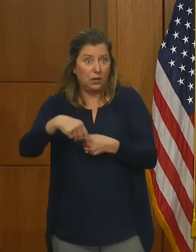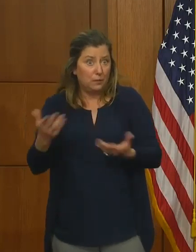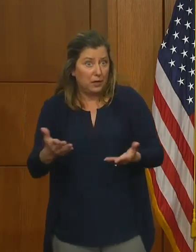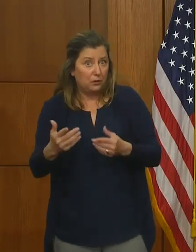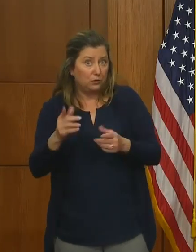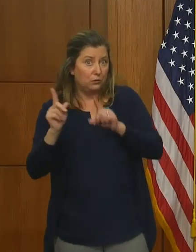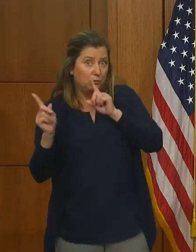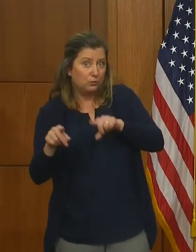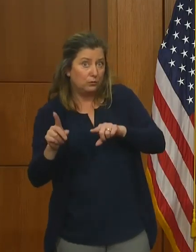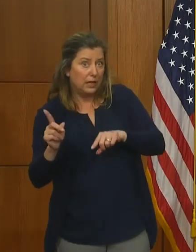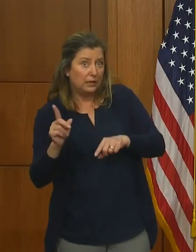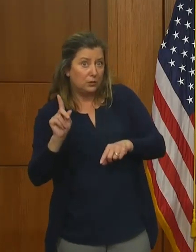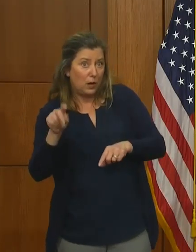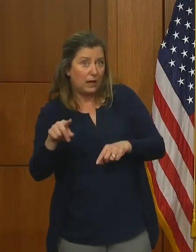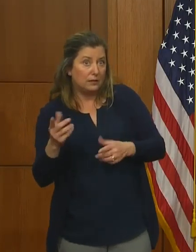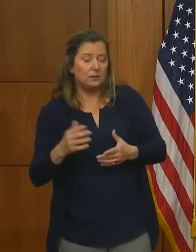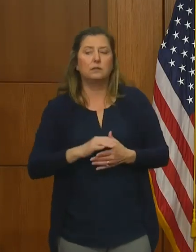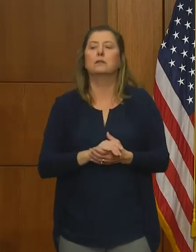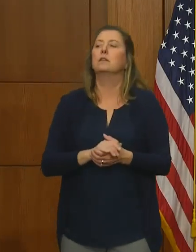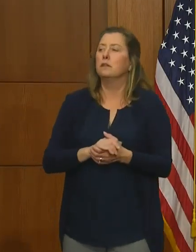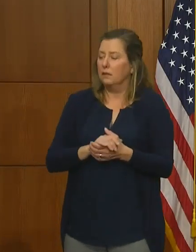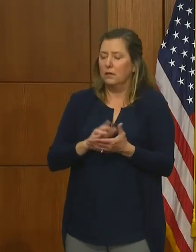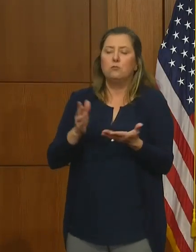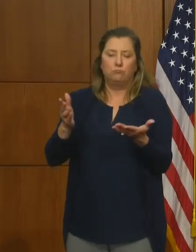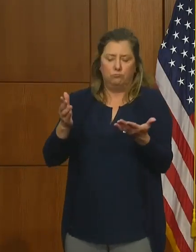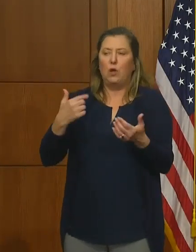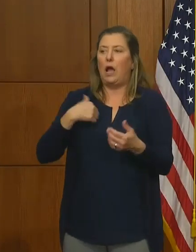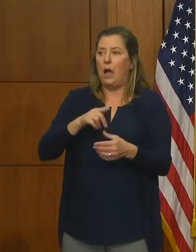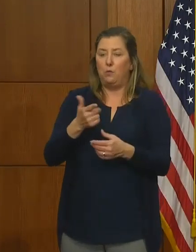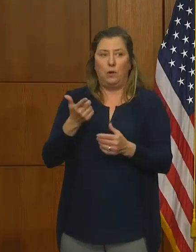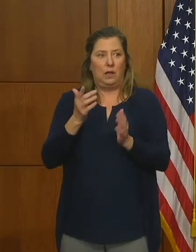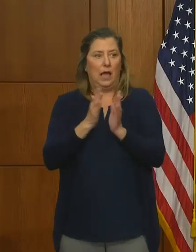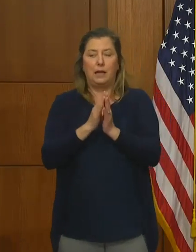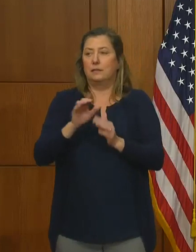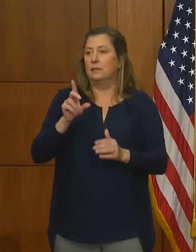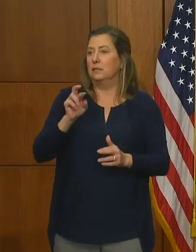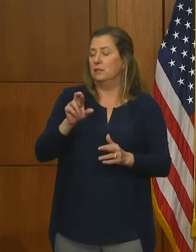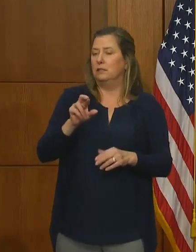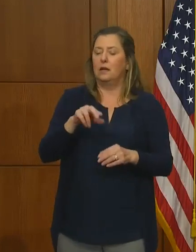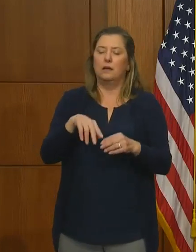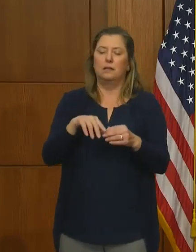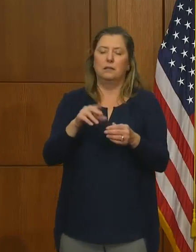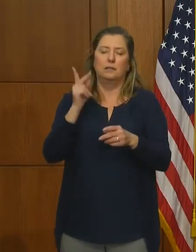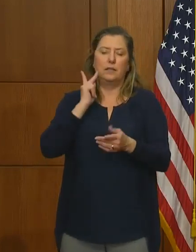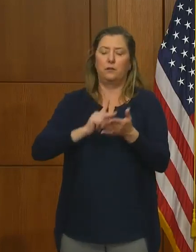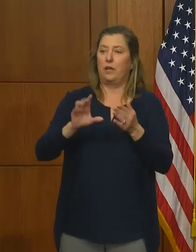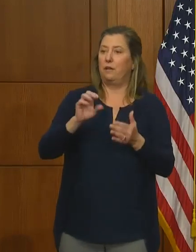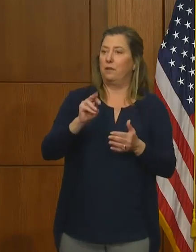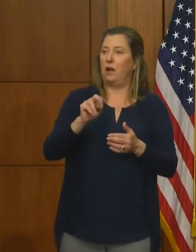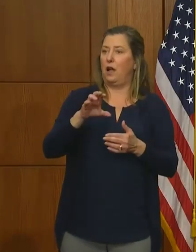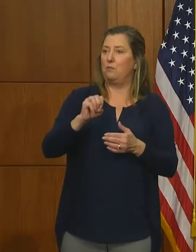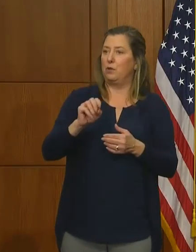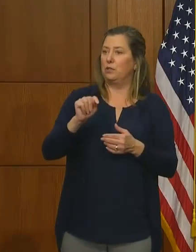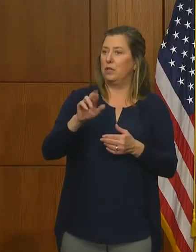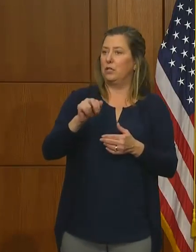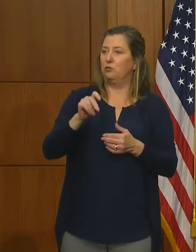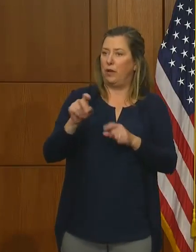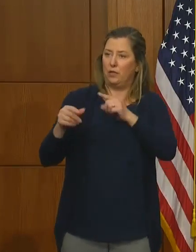AND AREA I COULD MEMBERS OF THAT GROUP. THE CONFERENCE THERE. ONE OF WE CERTAINLY TAKE A NOTE OF THAT WOULD SAY FOR THE FINAL PIECE I'LL TURN THAT